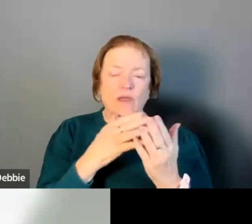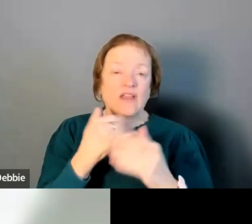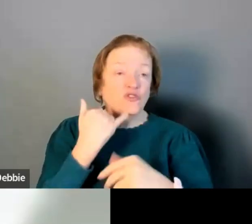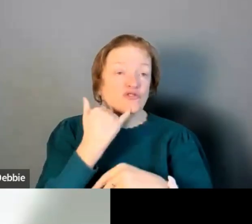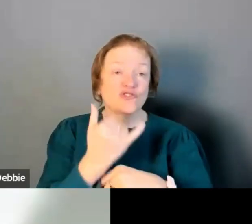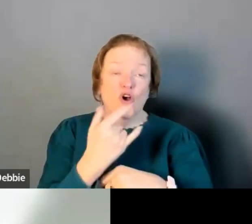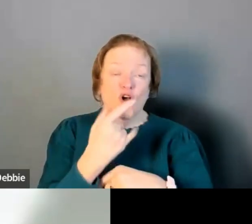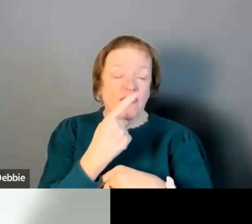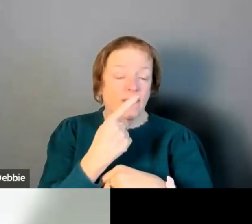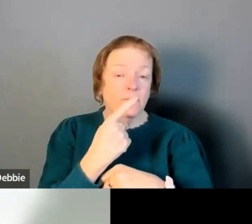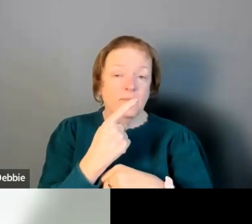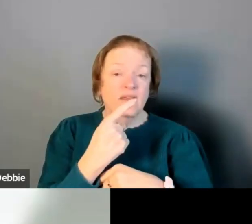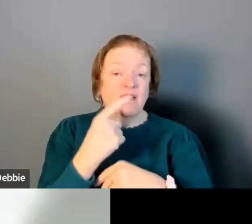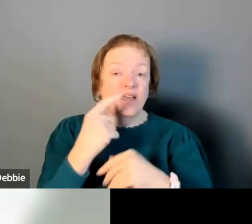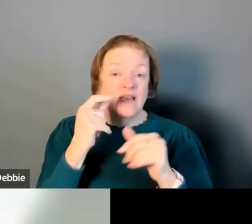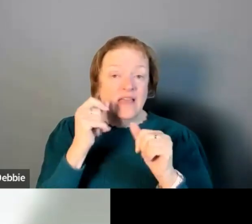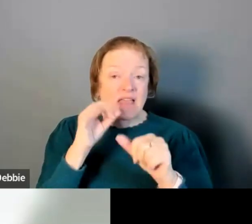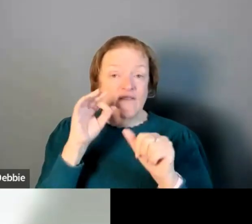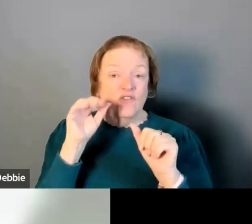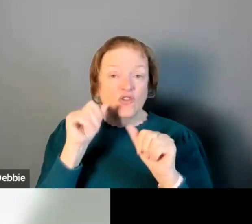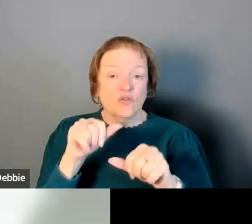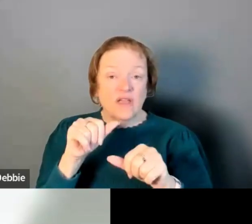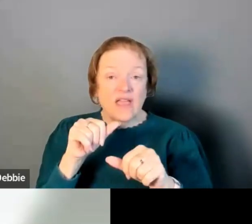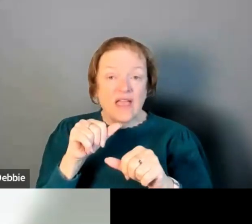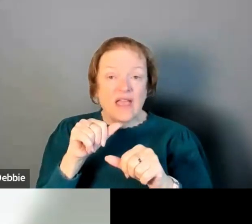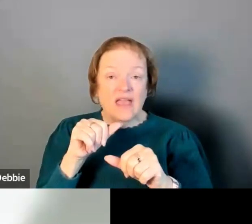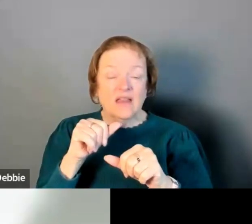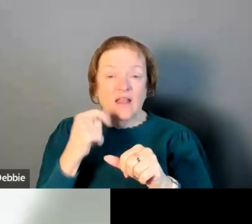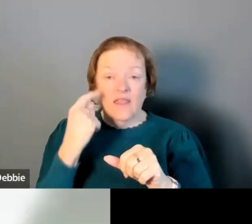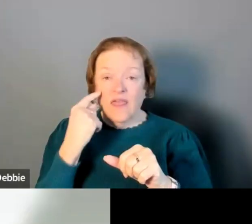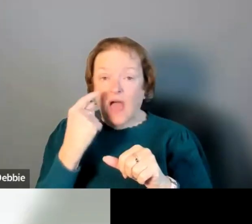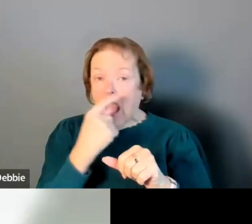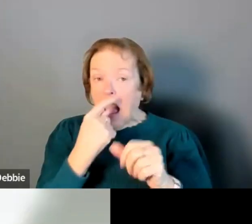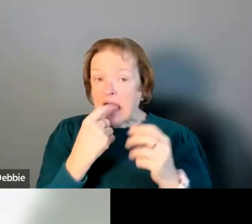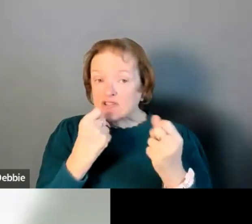if you can, by chance, muster up the eye strengths to find the serial number in that battery door.